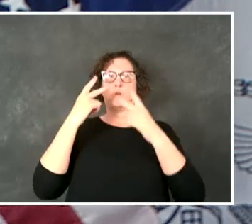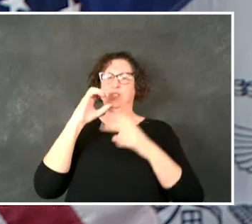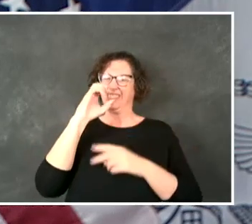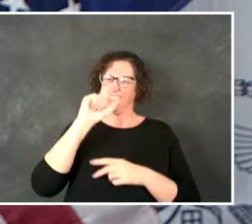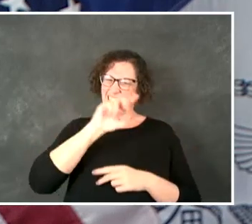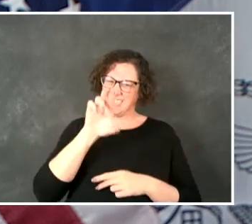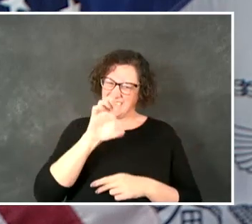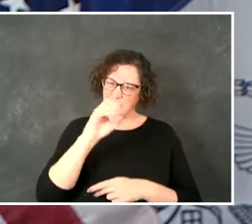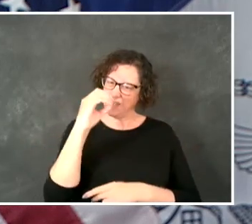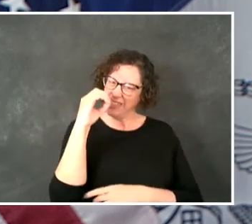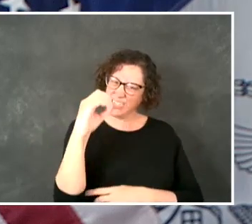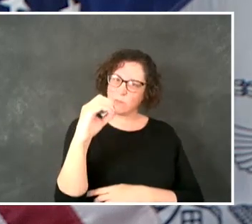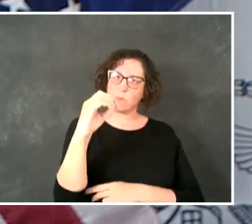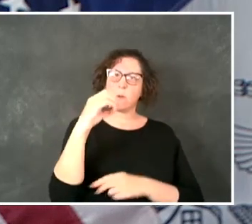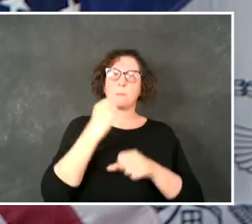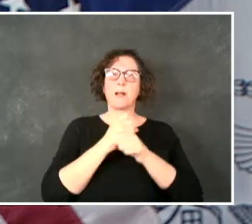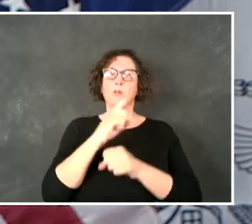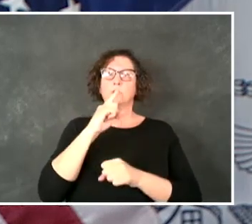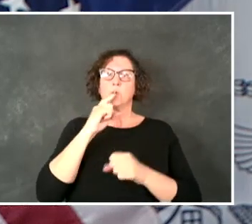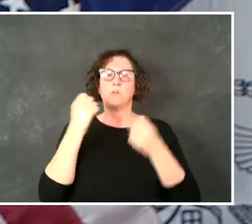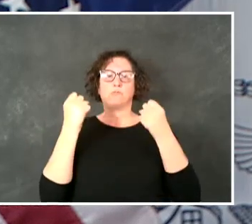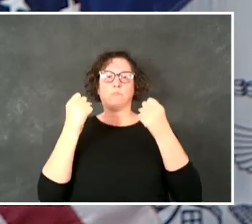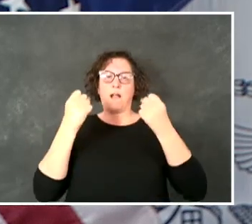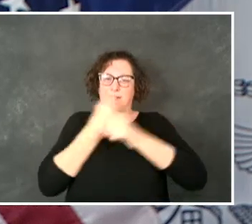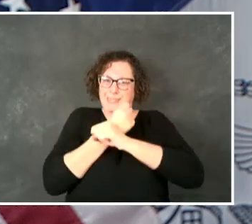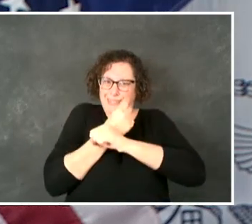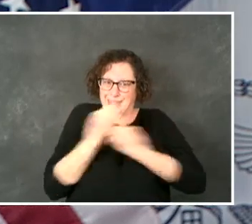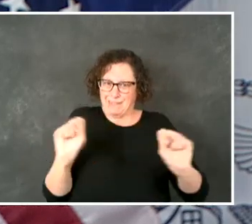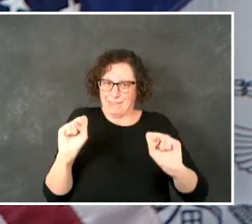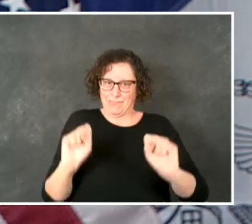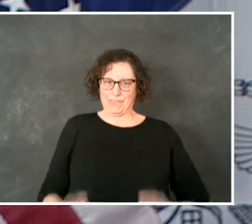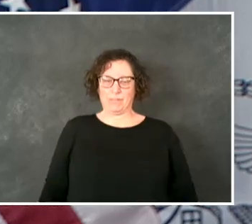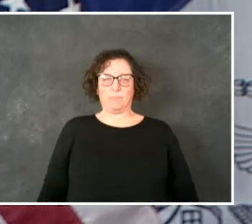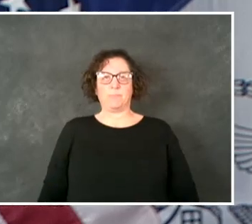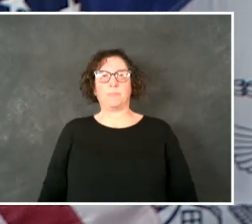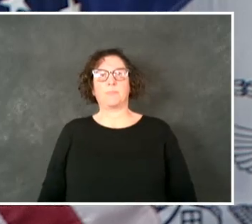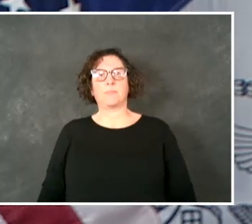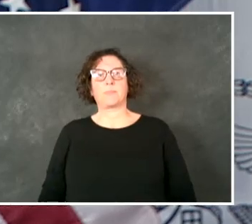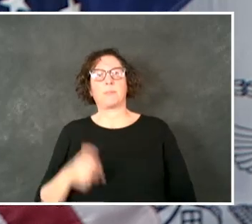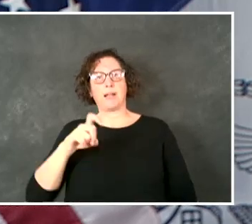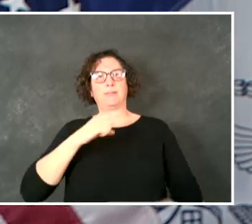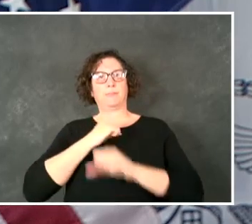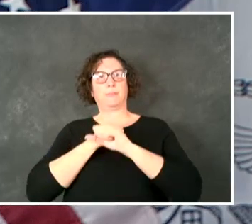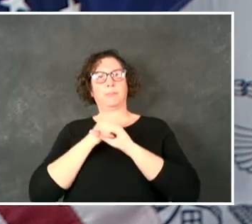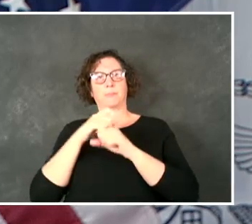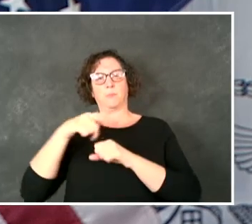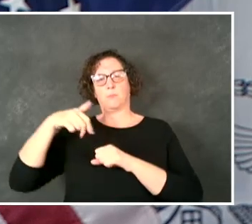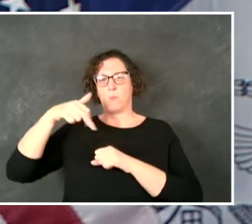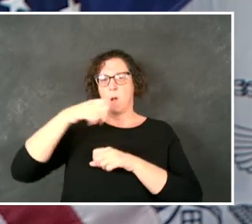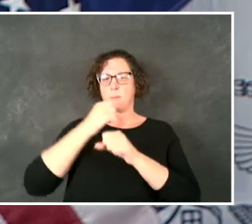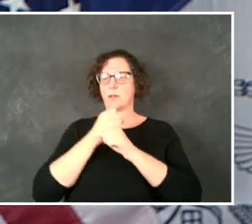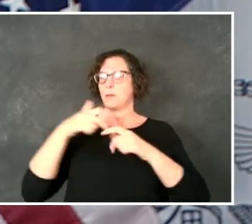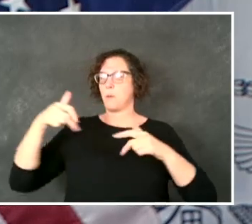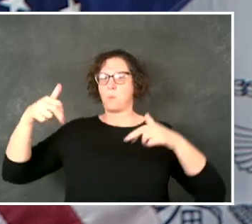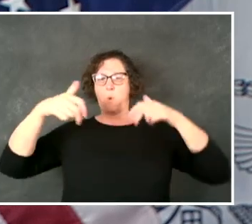OUR GUARD UP AGAINST THE PROEMBLS OF OPEPLE WHO DRIVE IRRESPONSIBLYA ND MAKING SURE WE'RE PROTECTING